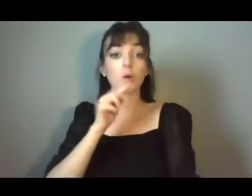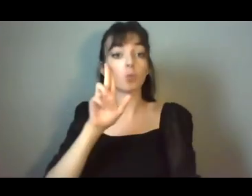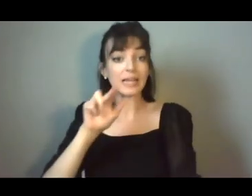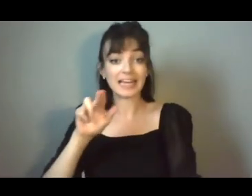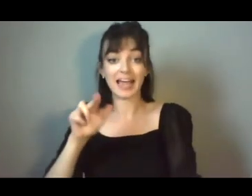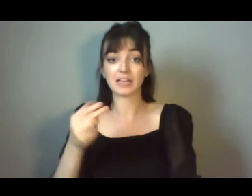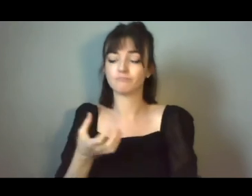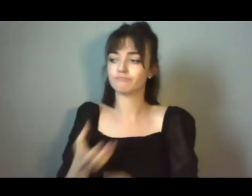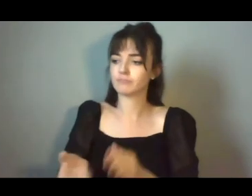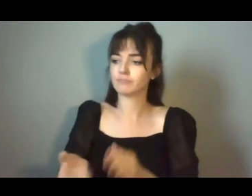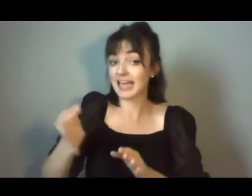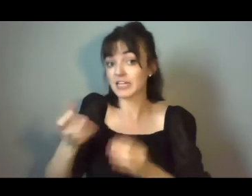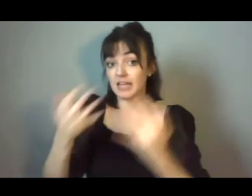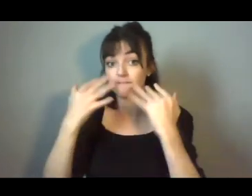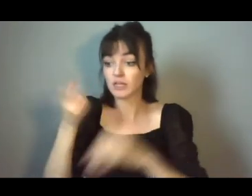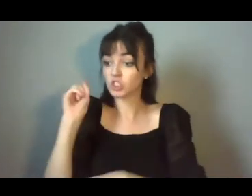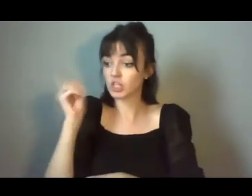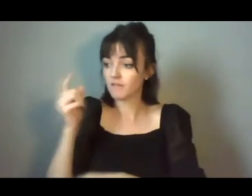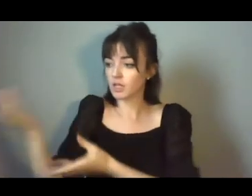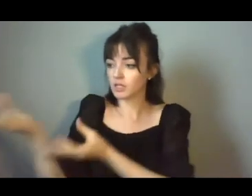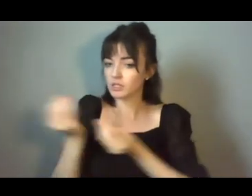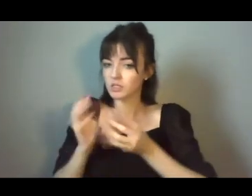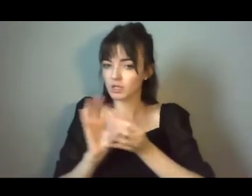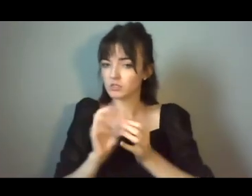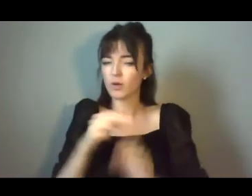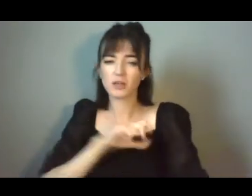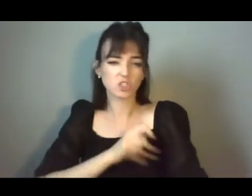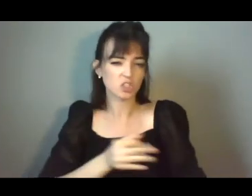and advice around it. I am not quite sure that's exactly answering the question but I think that's